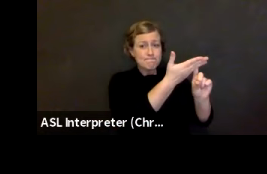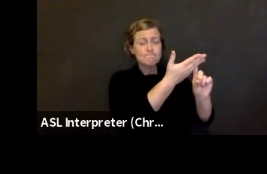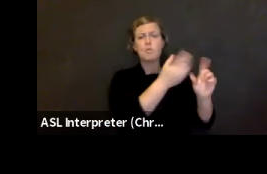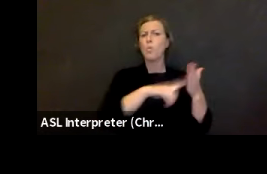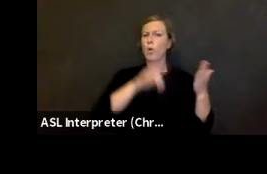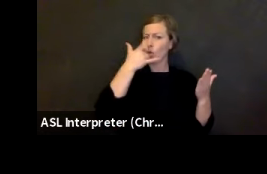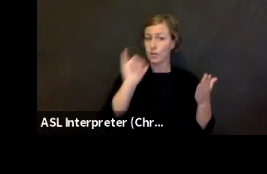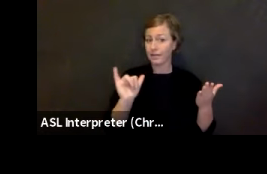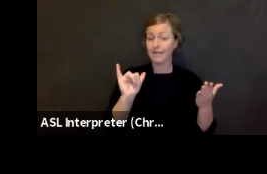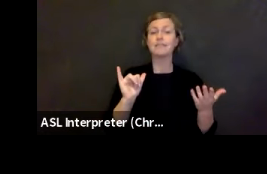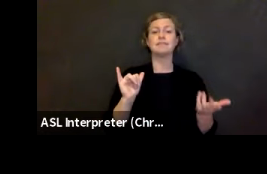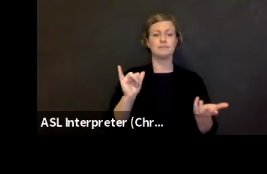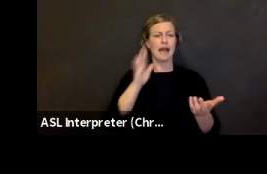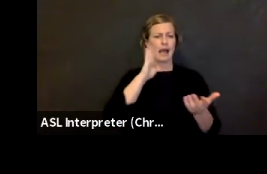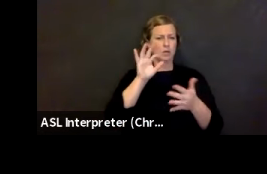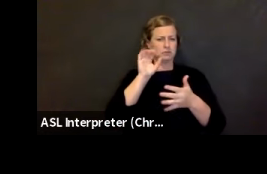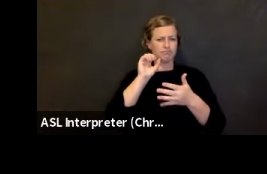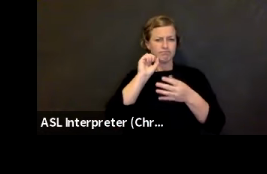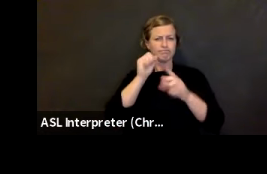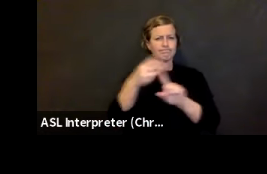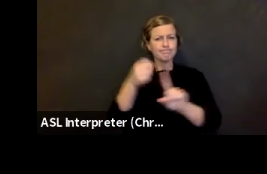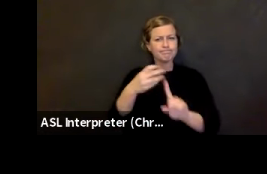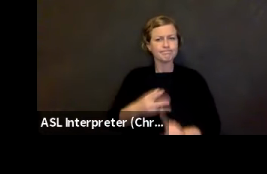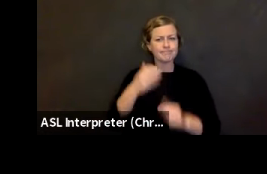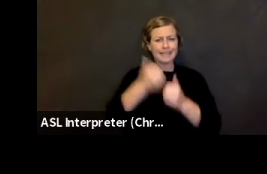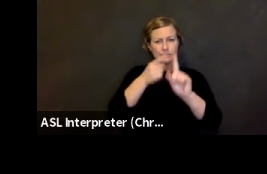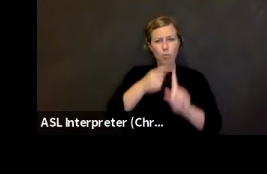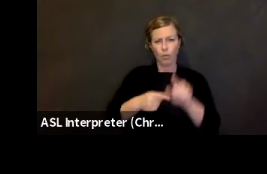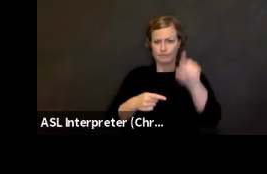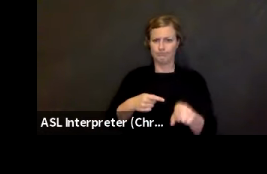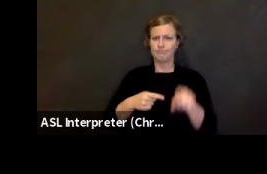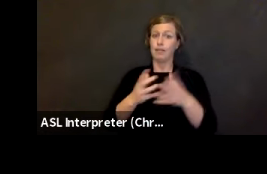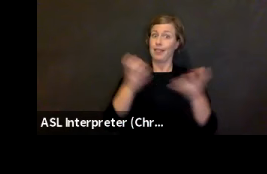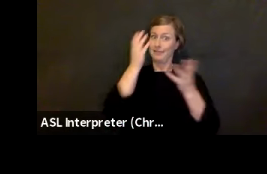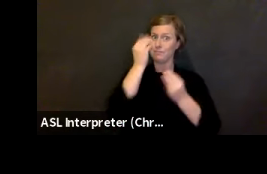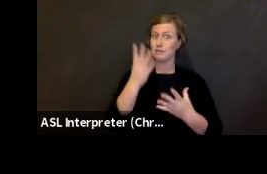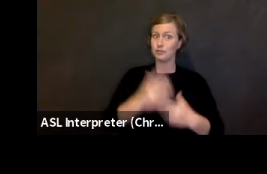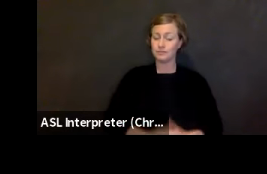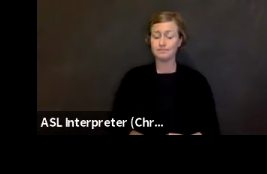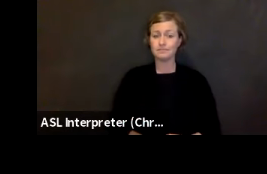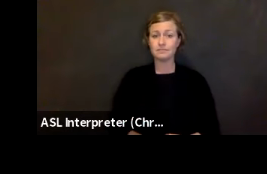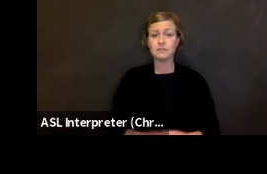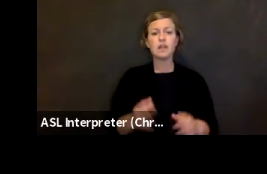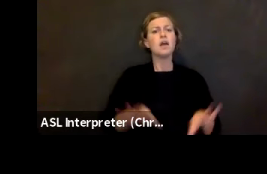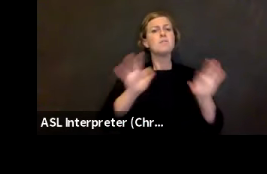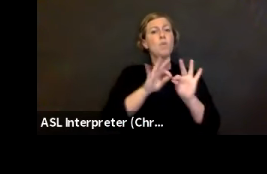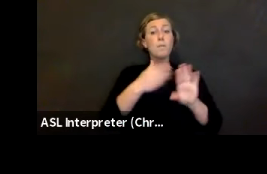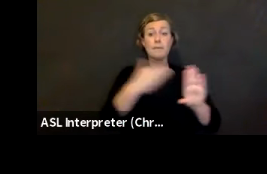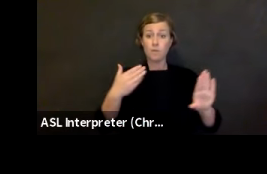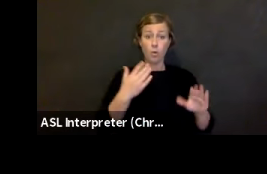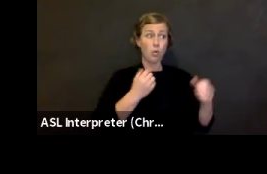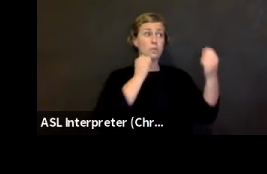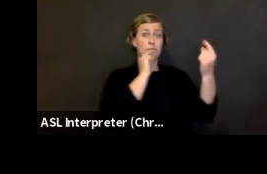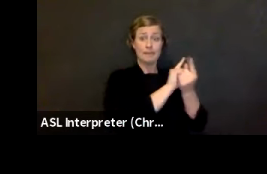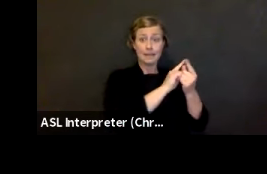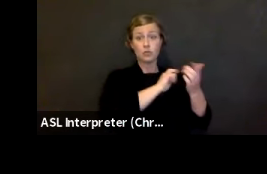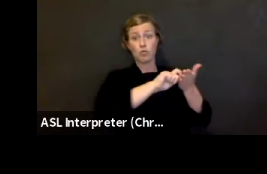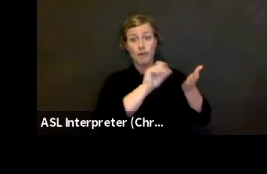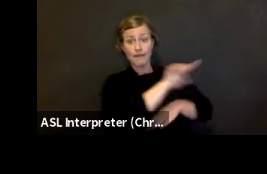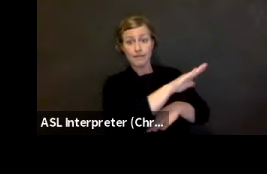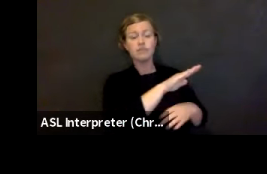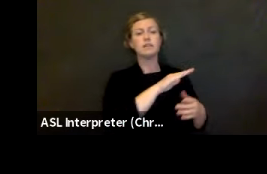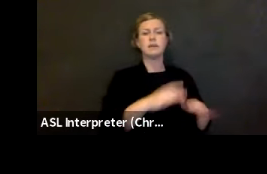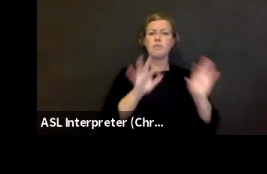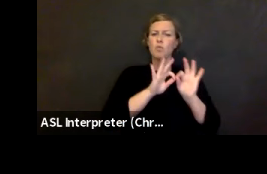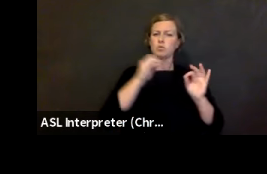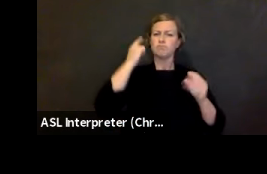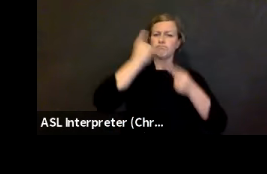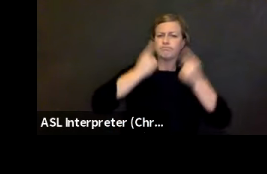that